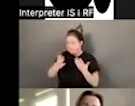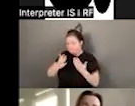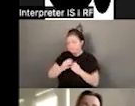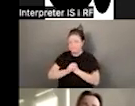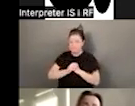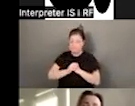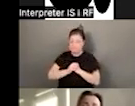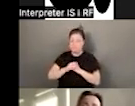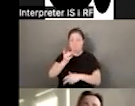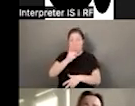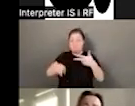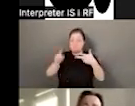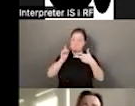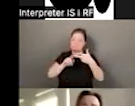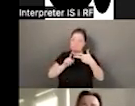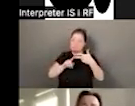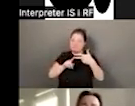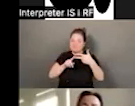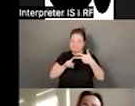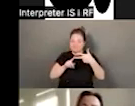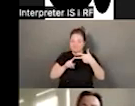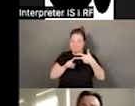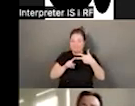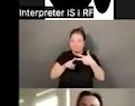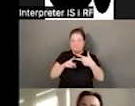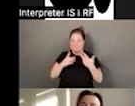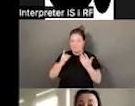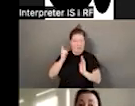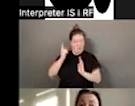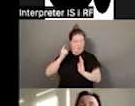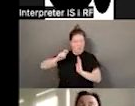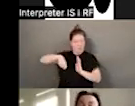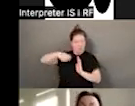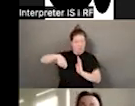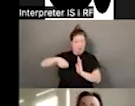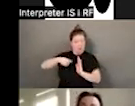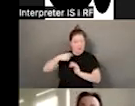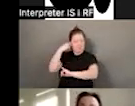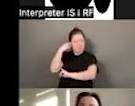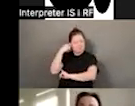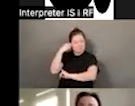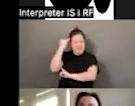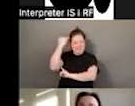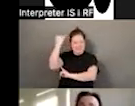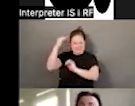And then the third way a project can happen is that the European Commission or